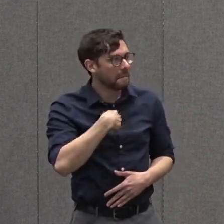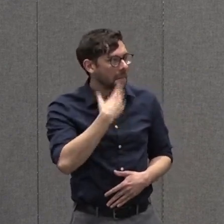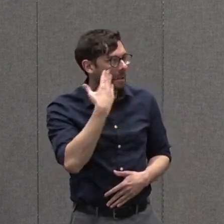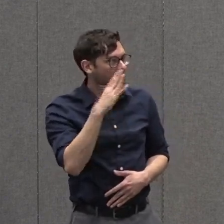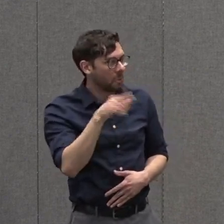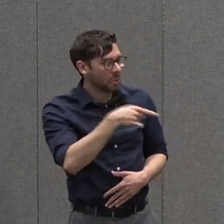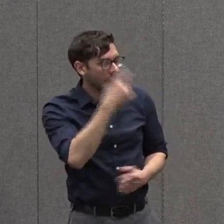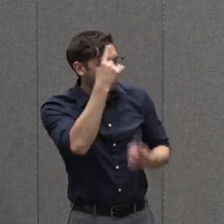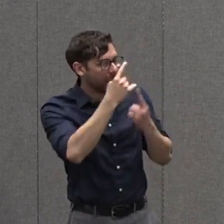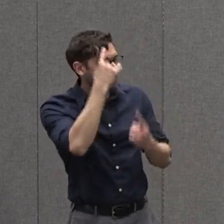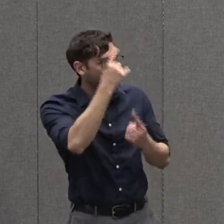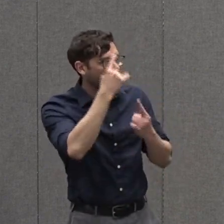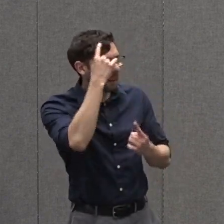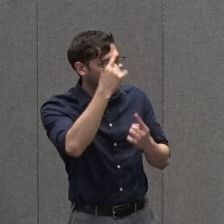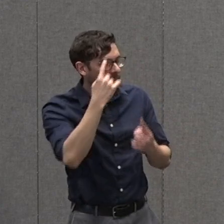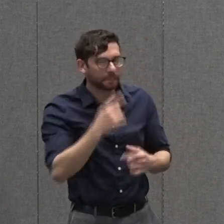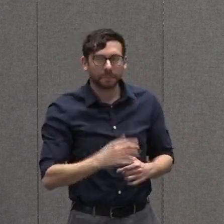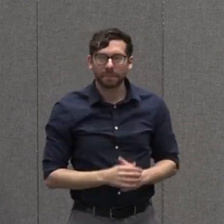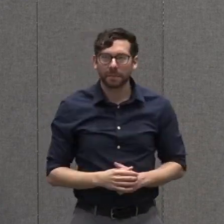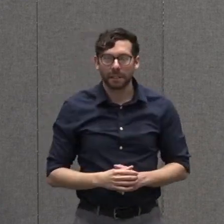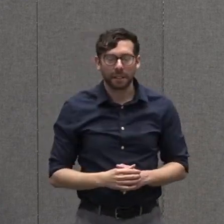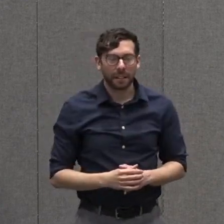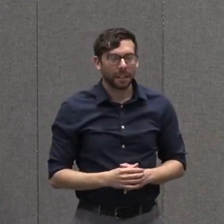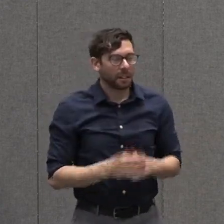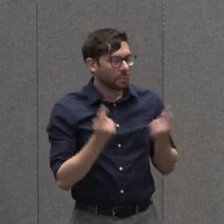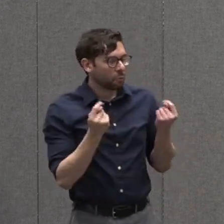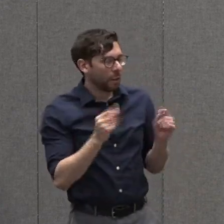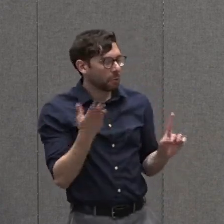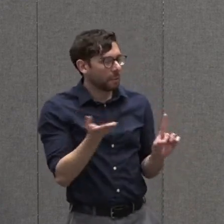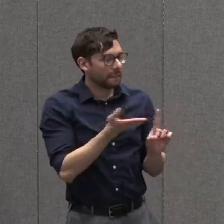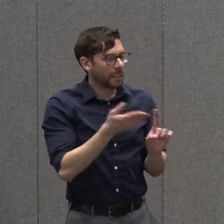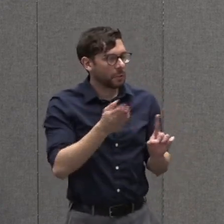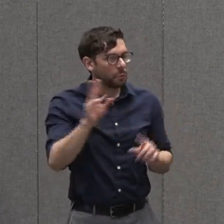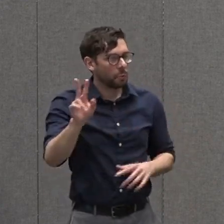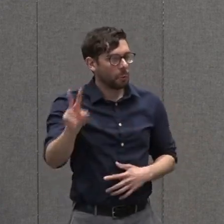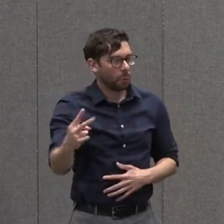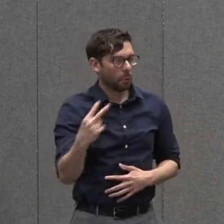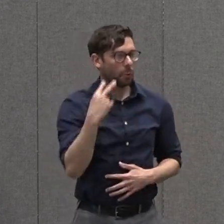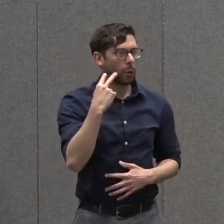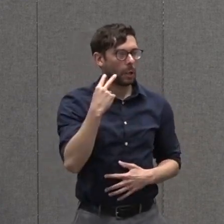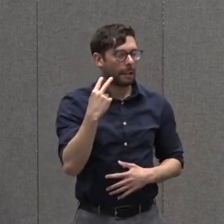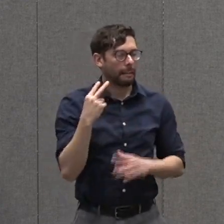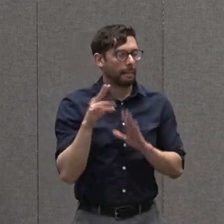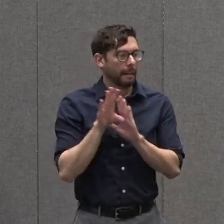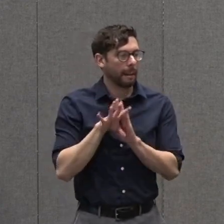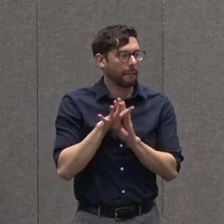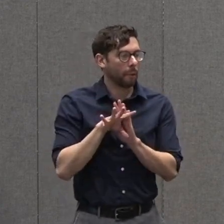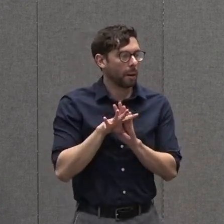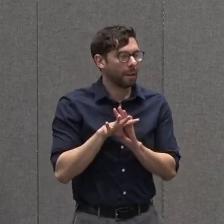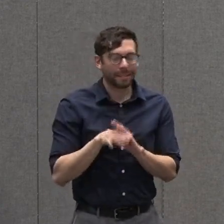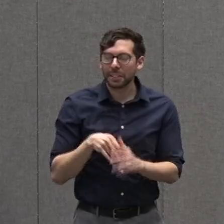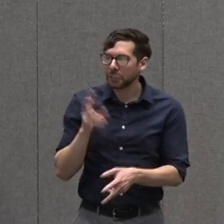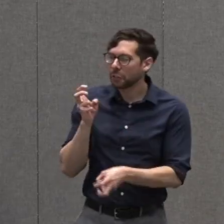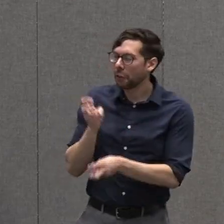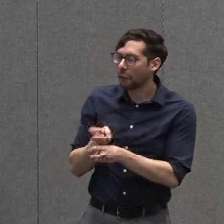Let's see if I can get her to look the other way. See if we can look at the camera, so you can see it. - It's hard to see on camera. She's hard to see, just like anything kind of white,